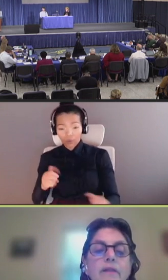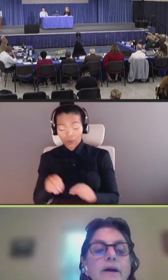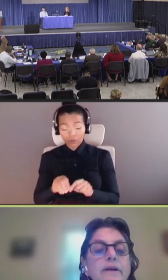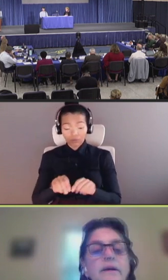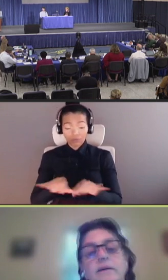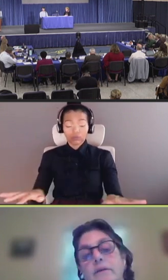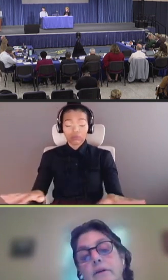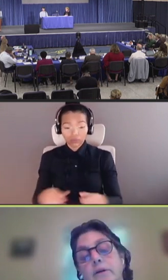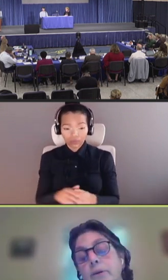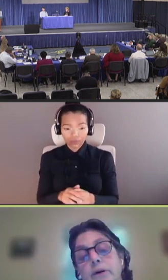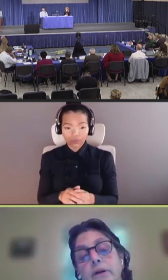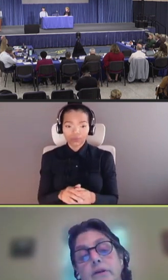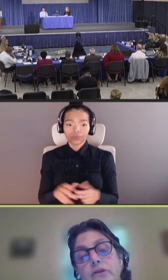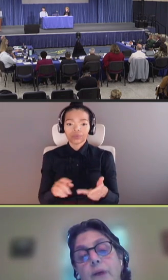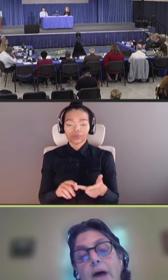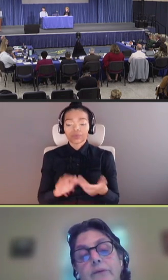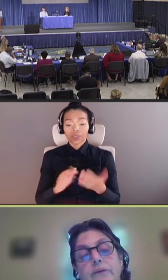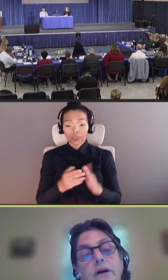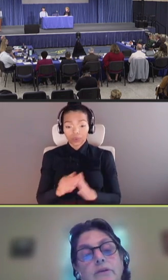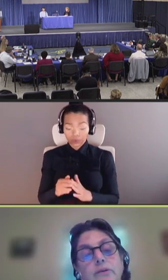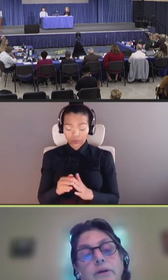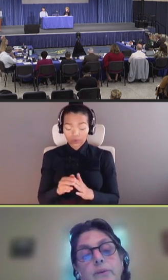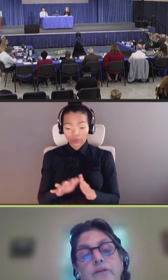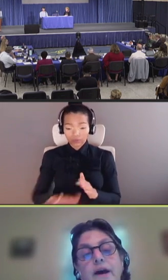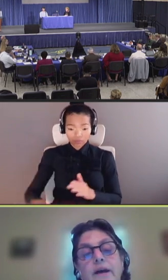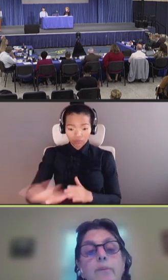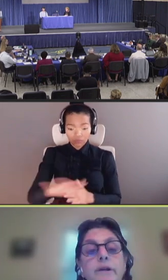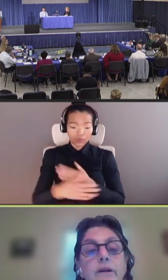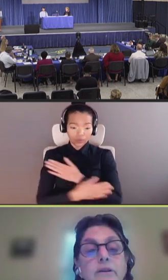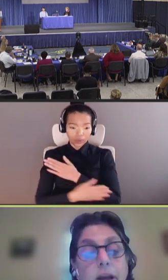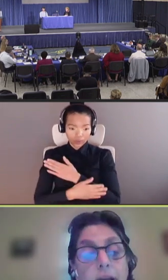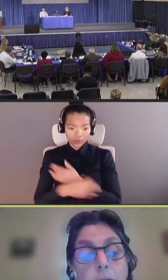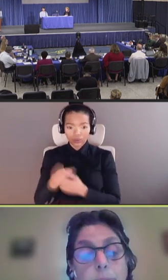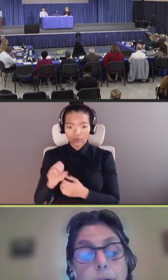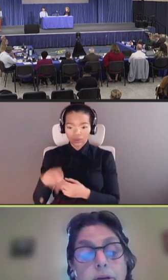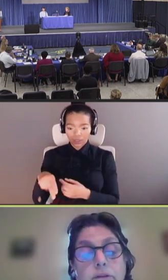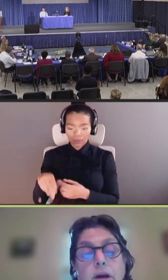Then in communities throughout the country, we've had hepatitis A outbreaks,